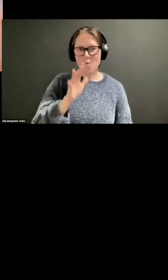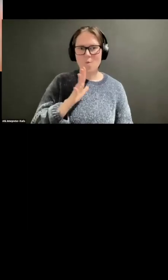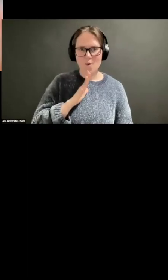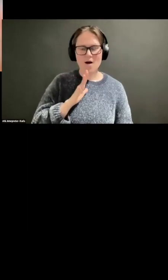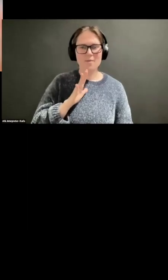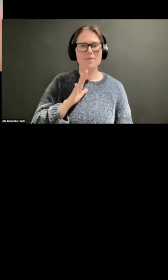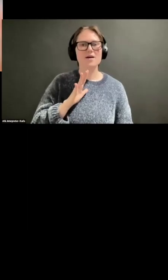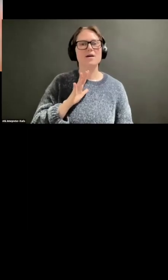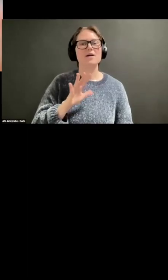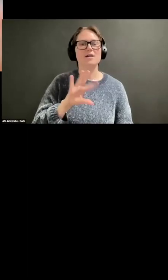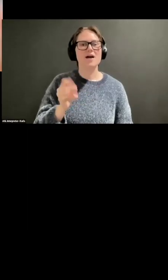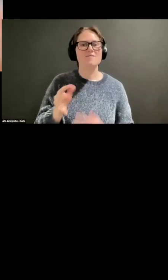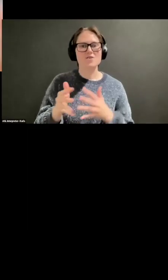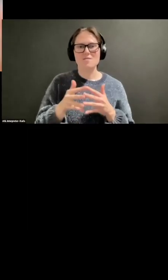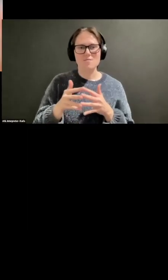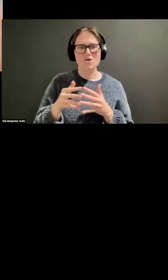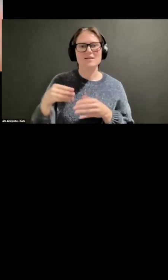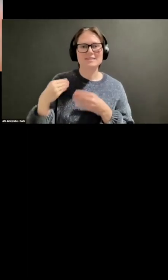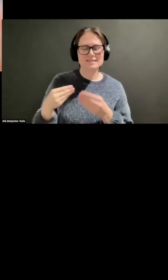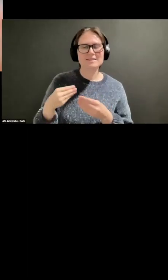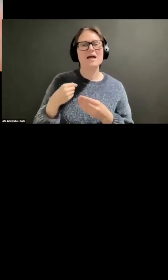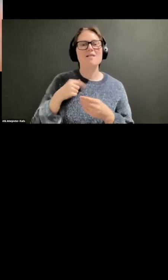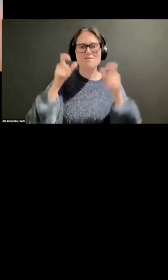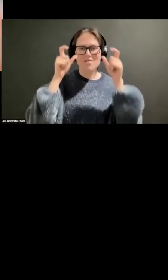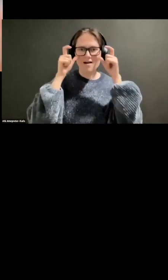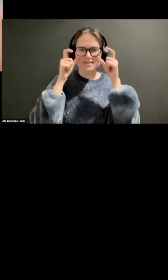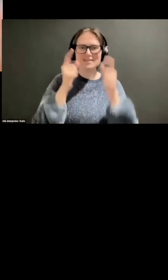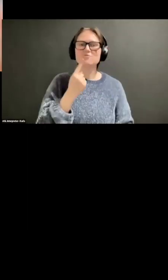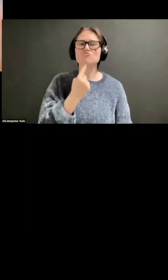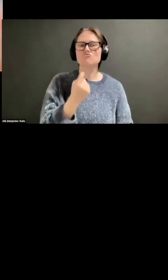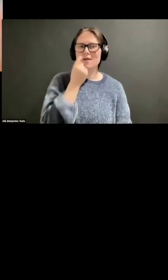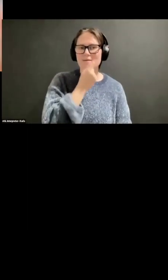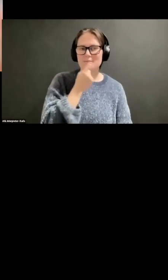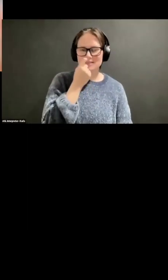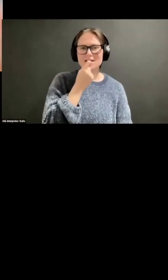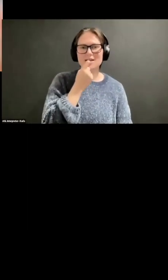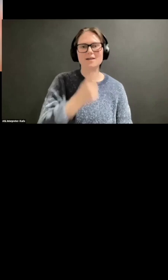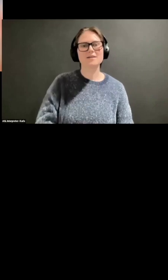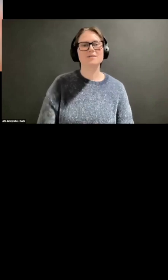descent, wearing glasses, red lipstick and I have